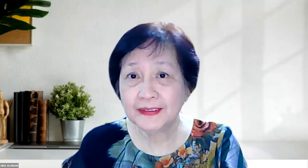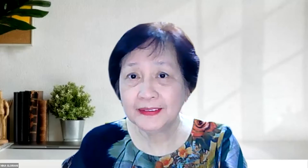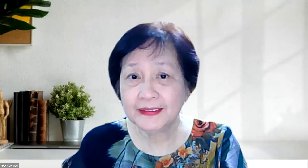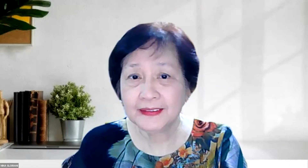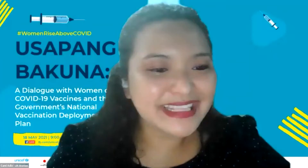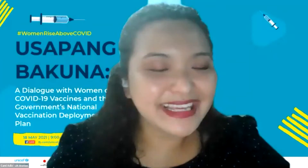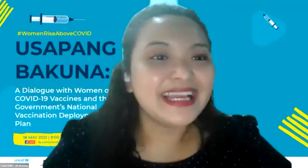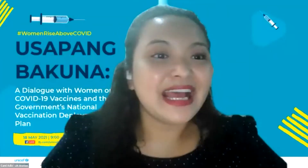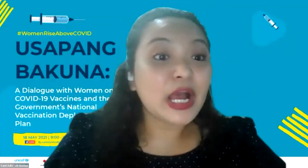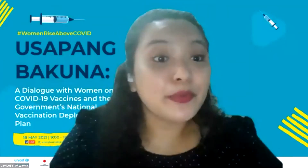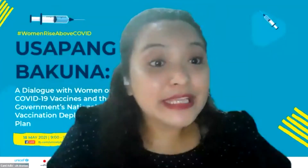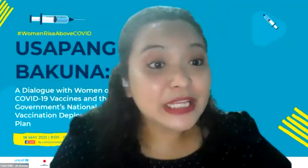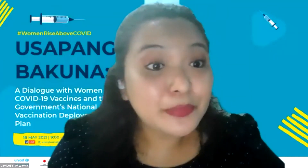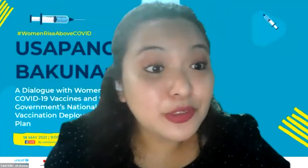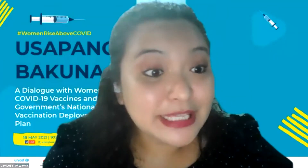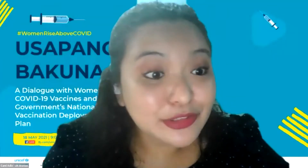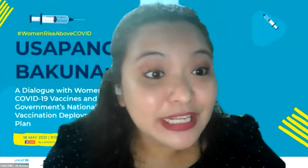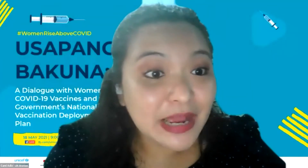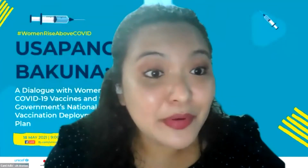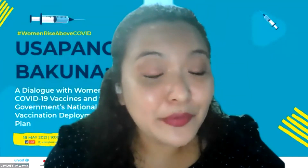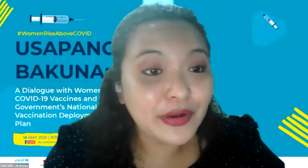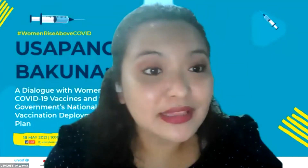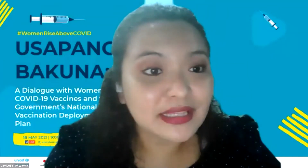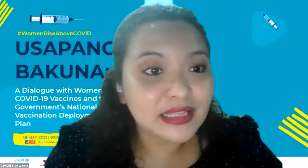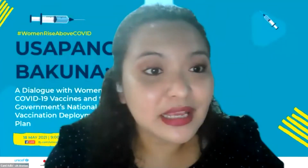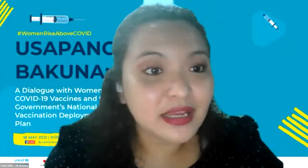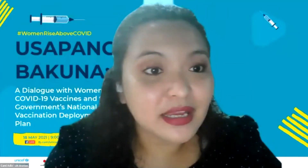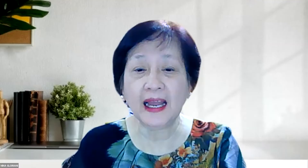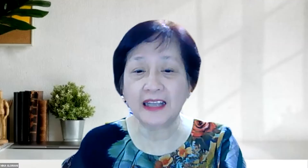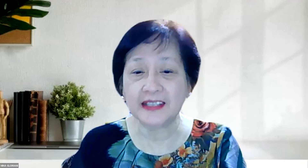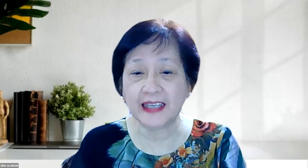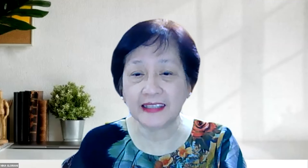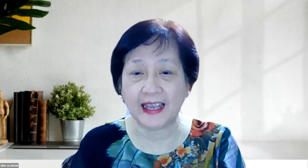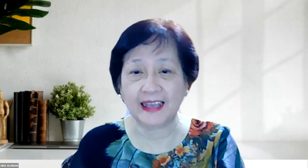Hi Doc. Nina, we can also flash it here.